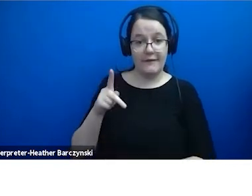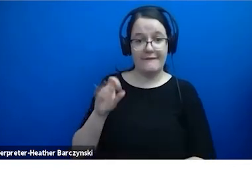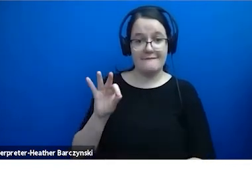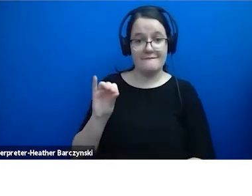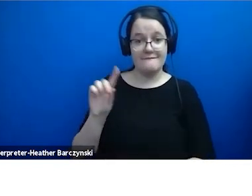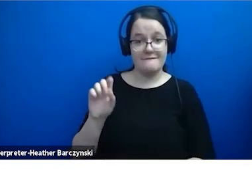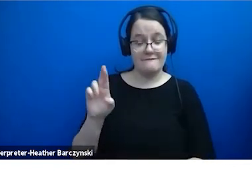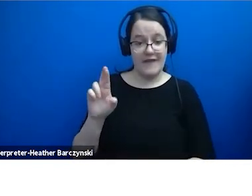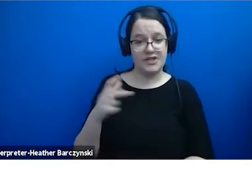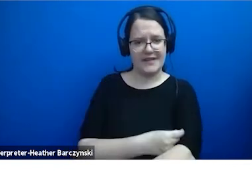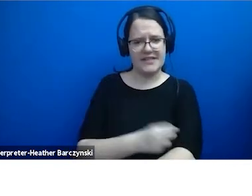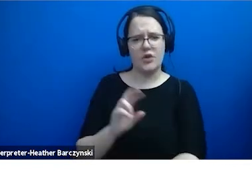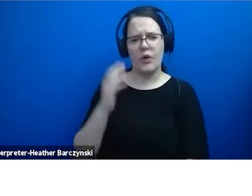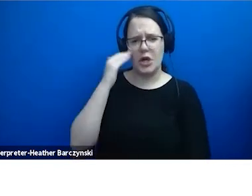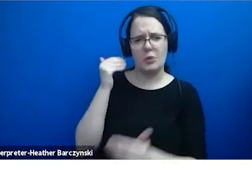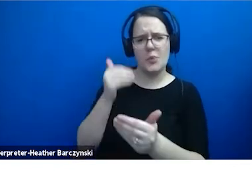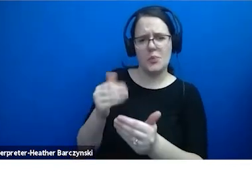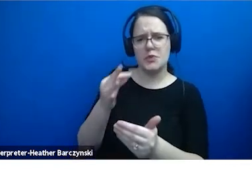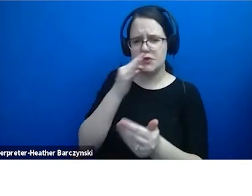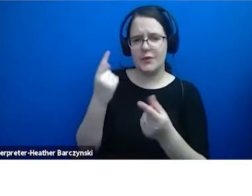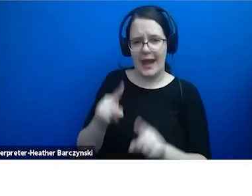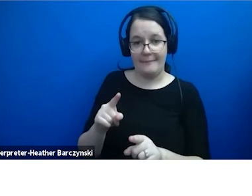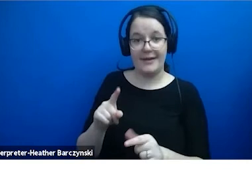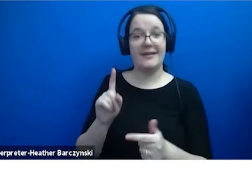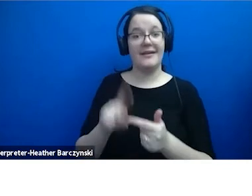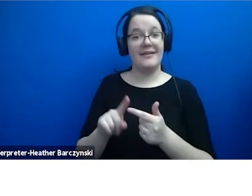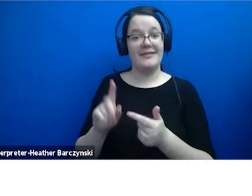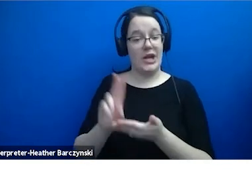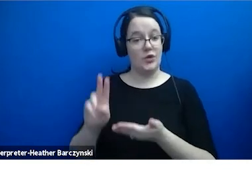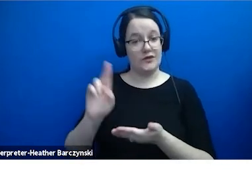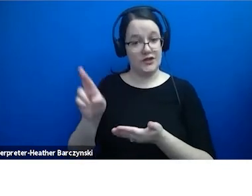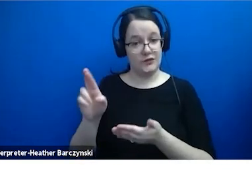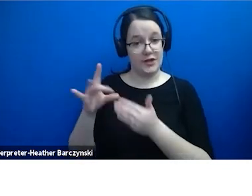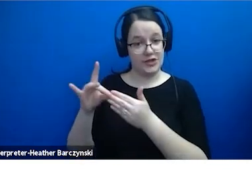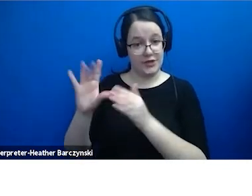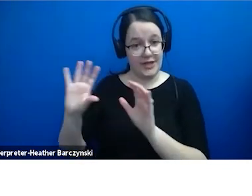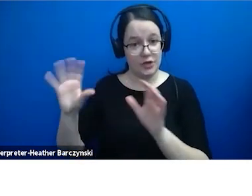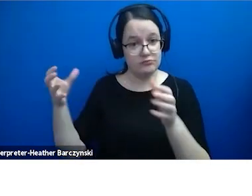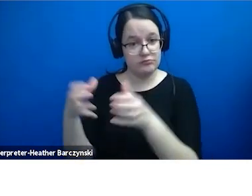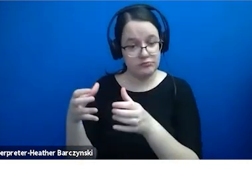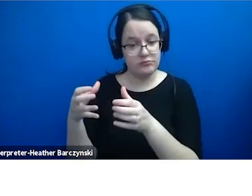knew that it was um pending then your leadership got together with some of the research teams